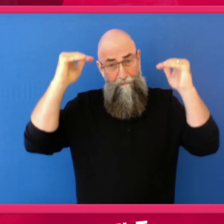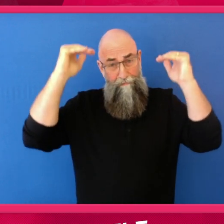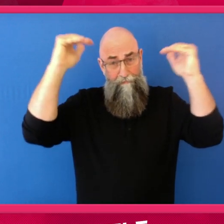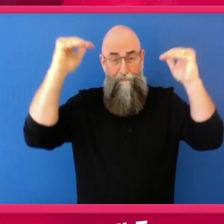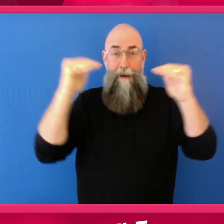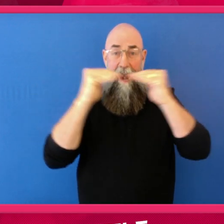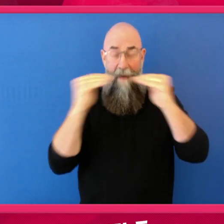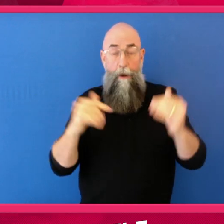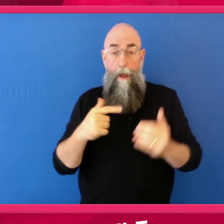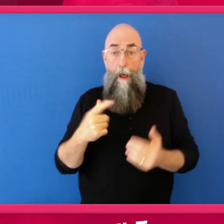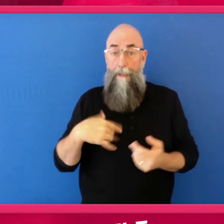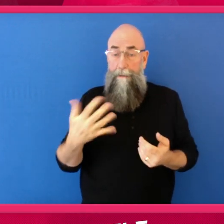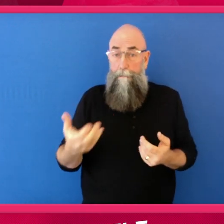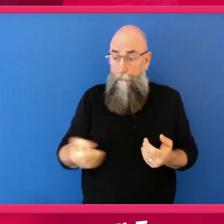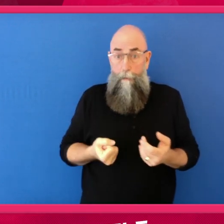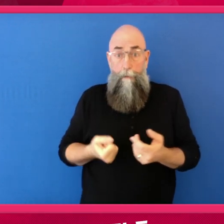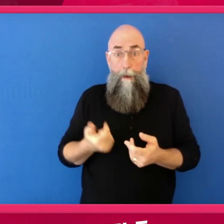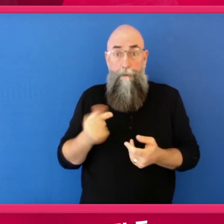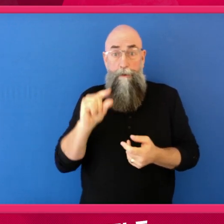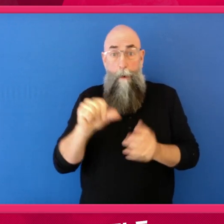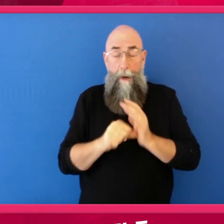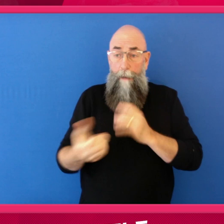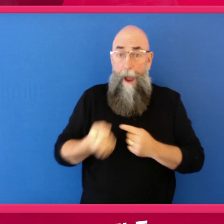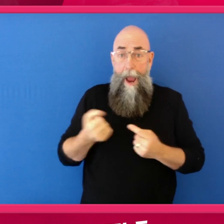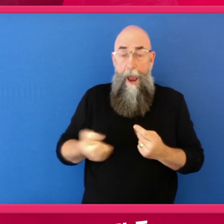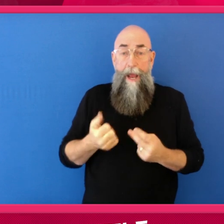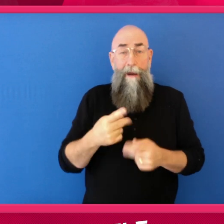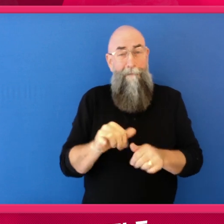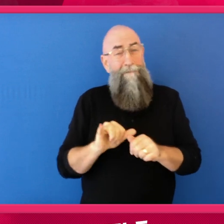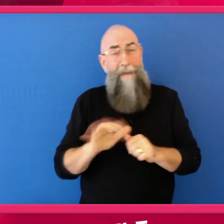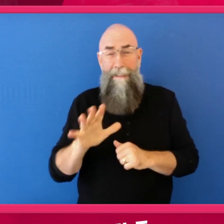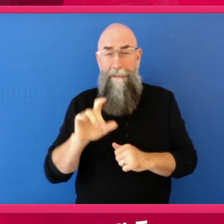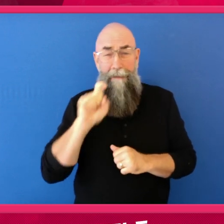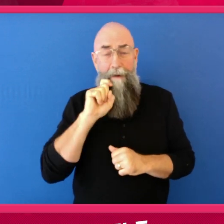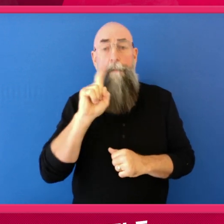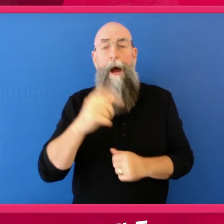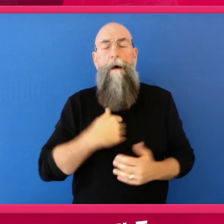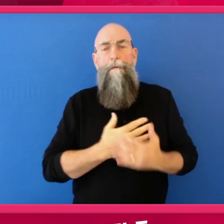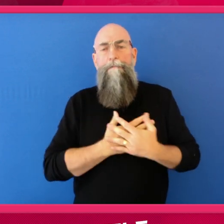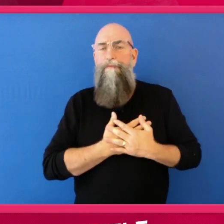it. And it was great fun, but my heart's with swimming and I had to give them away just